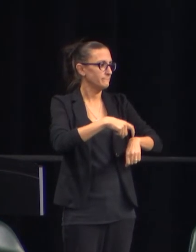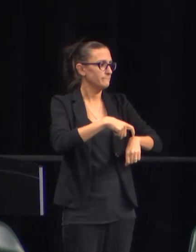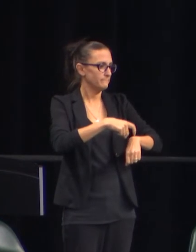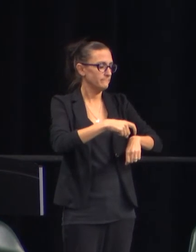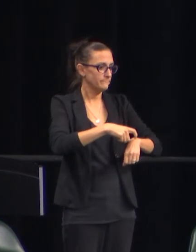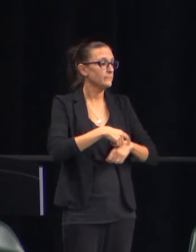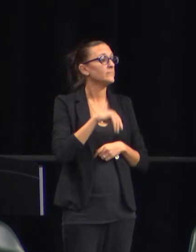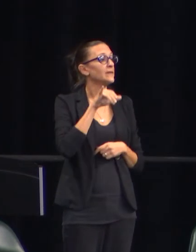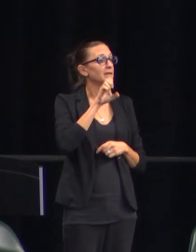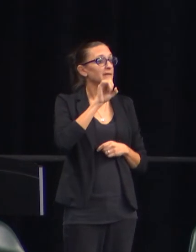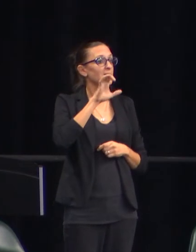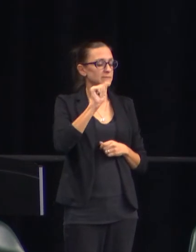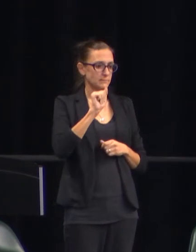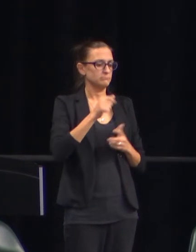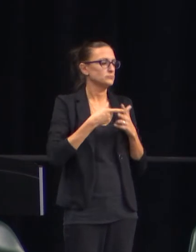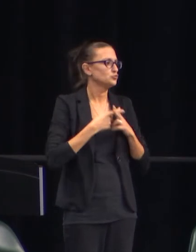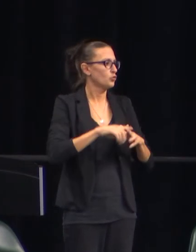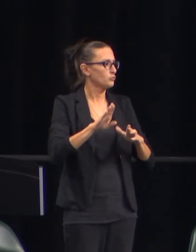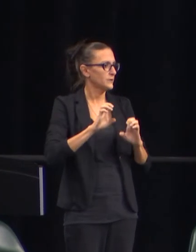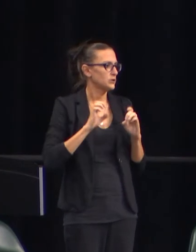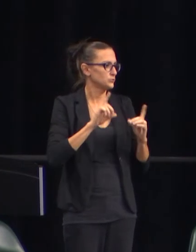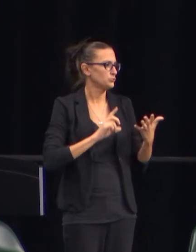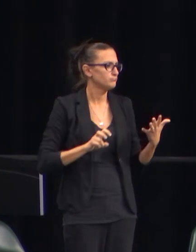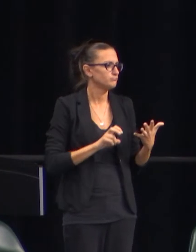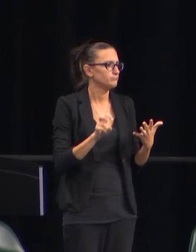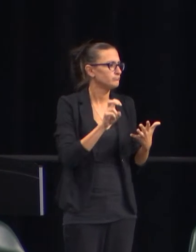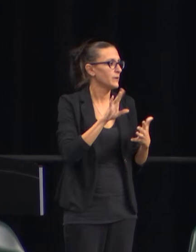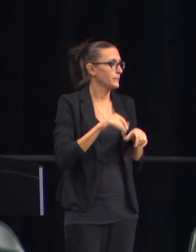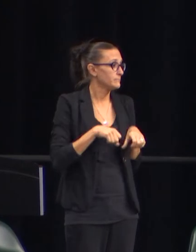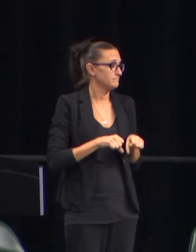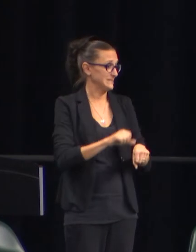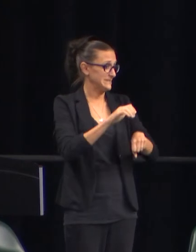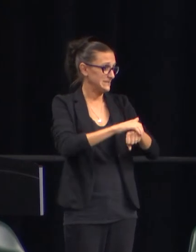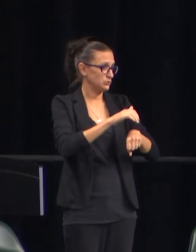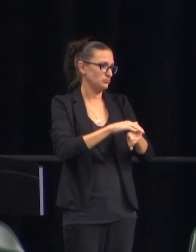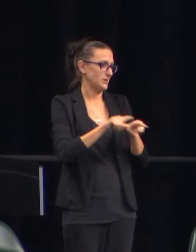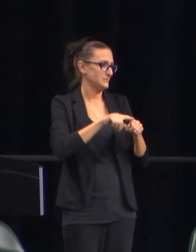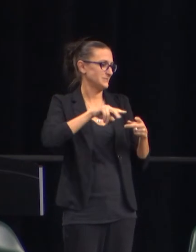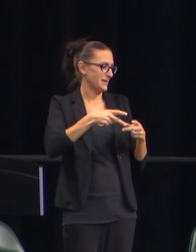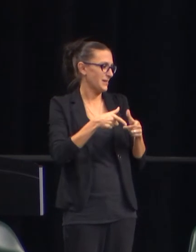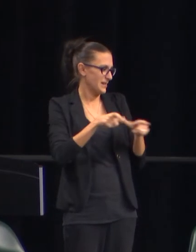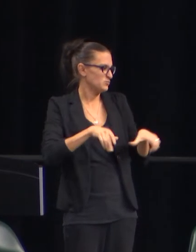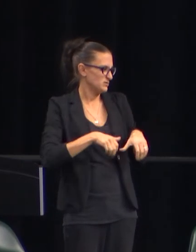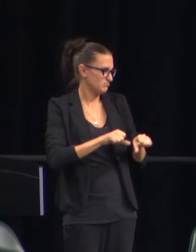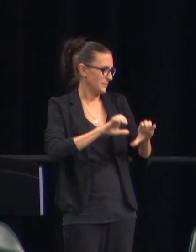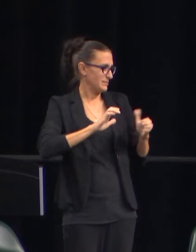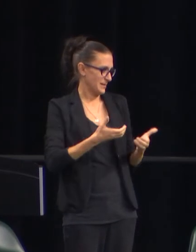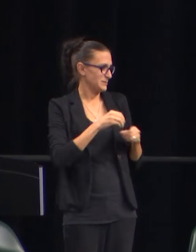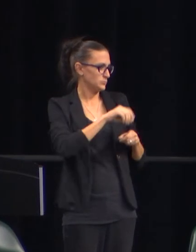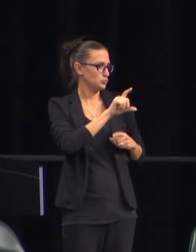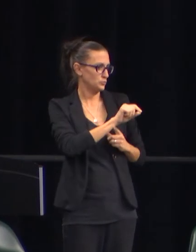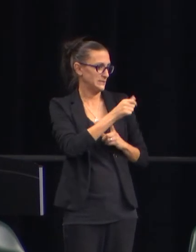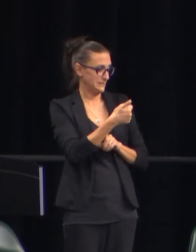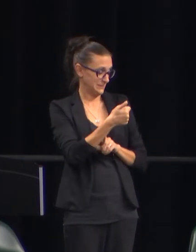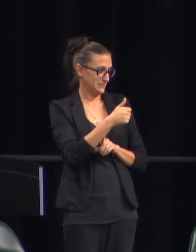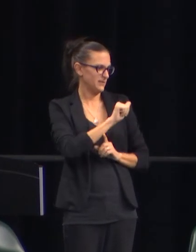Yessica began her educational journey by taking English as a Second Language classes in 2010 at ACC.